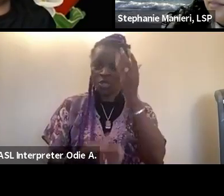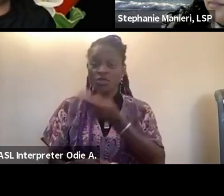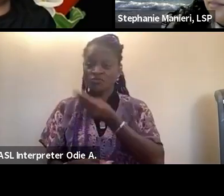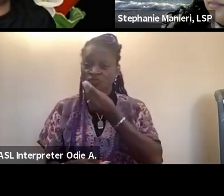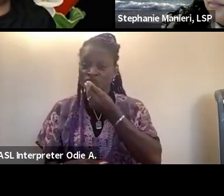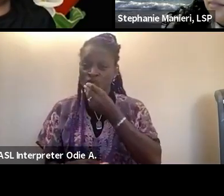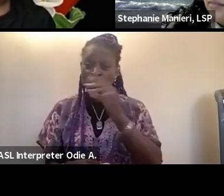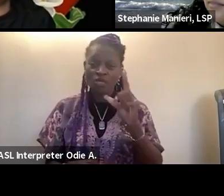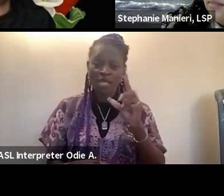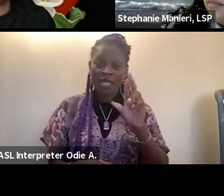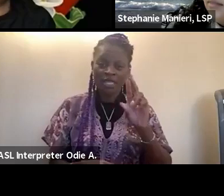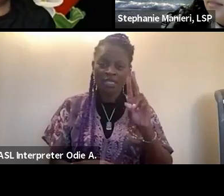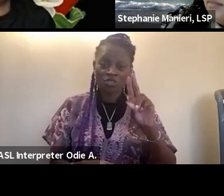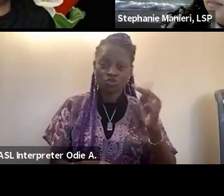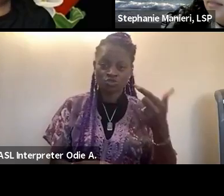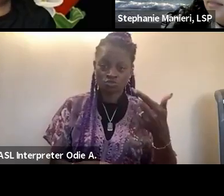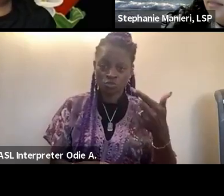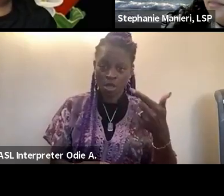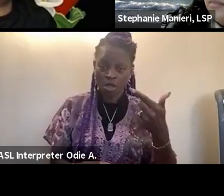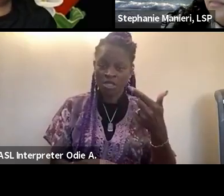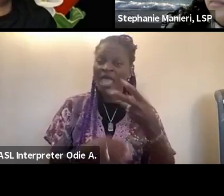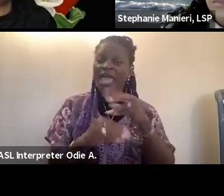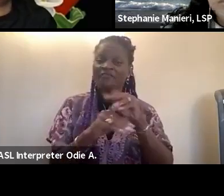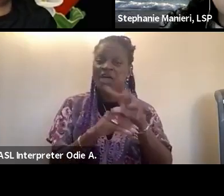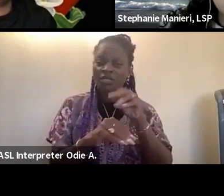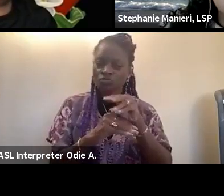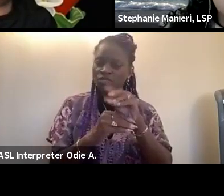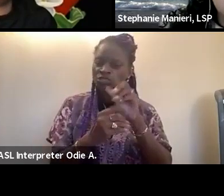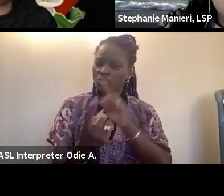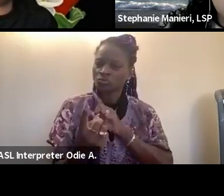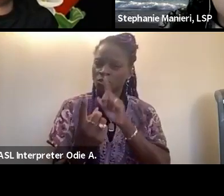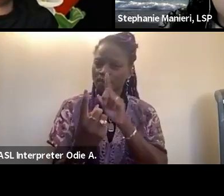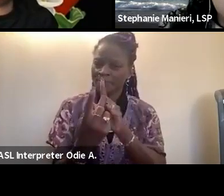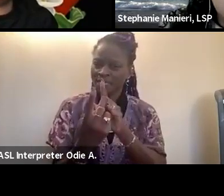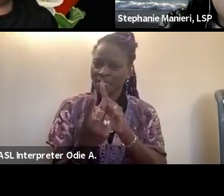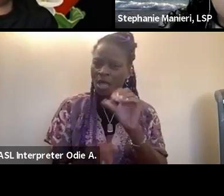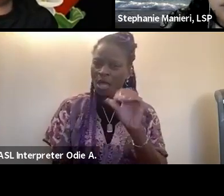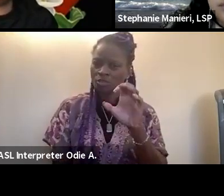advisory Panel is scheduled to meet October 26 to review the data that Pfizer